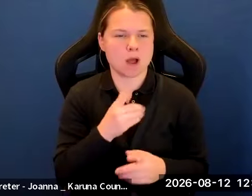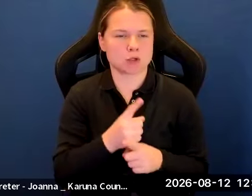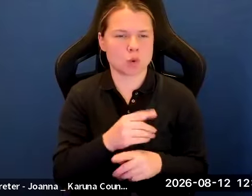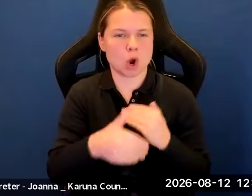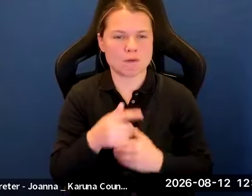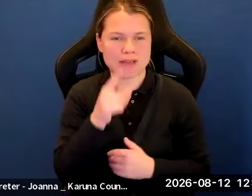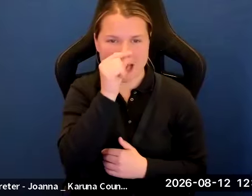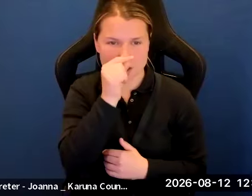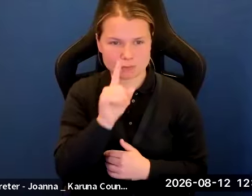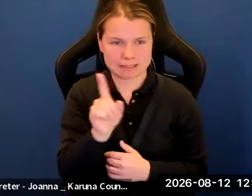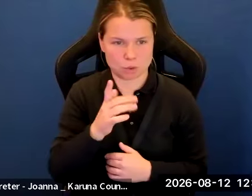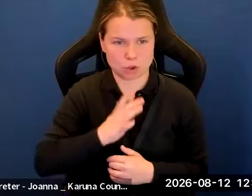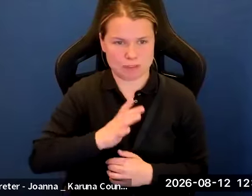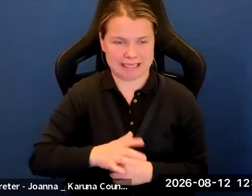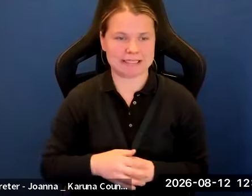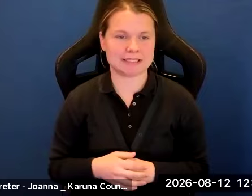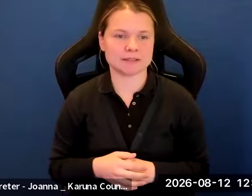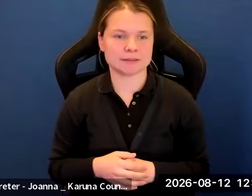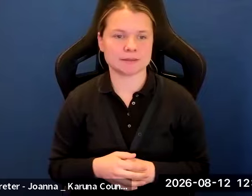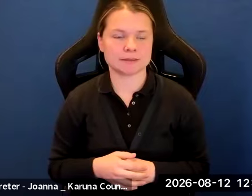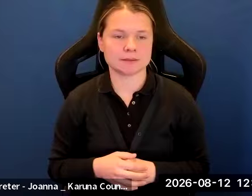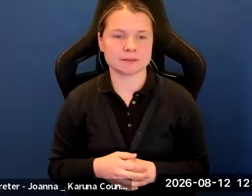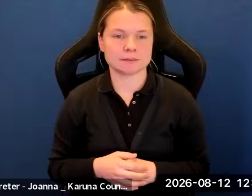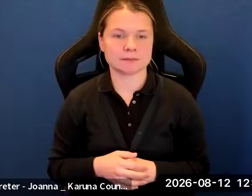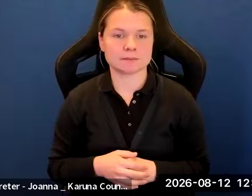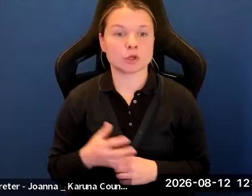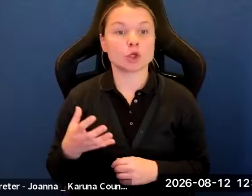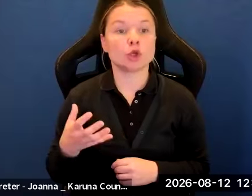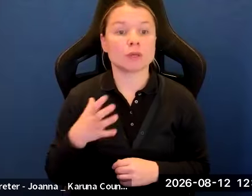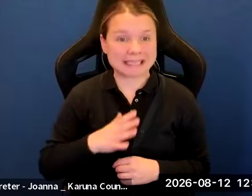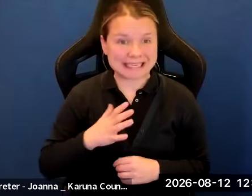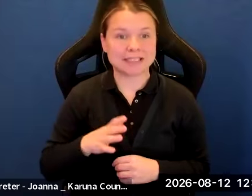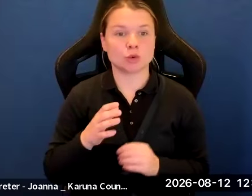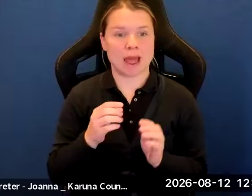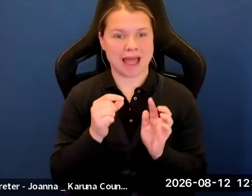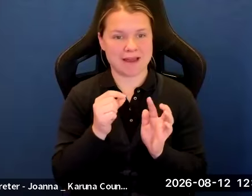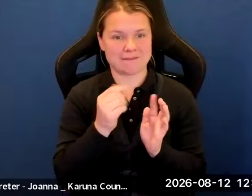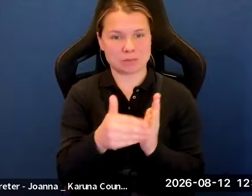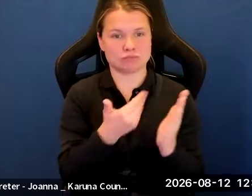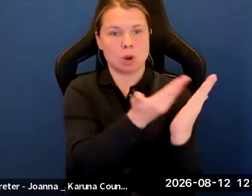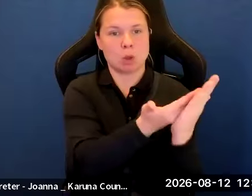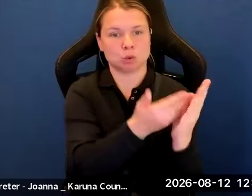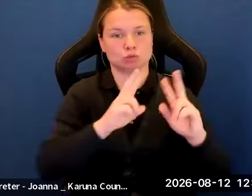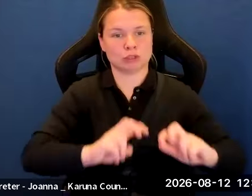the next slide. So just continuing with the